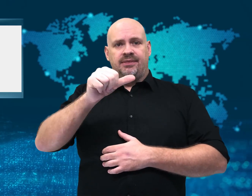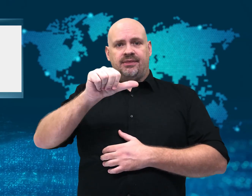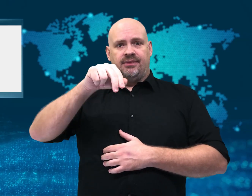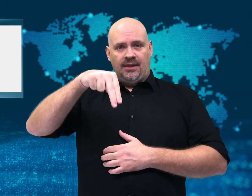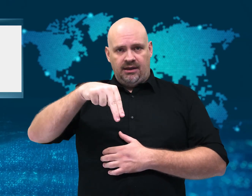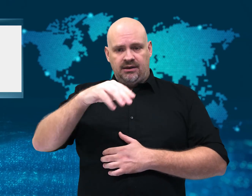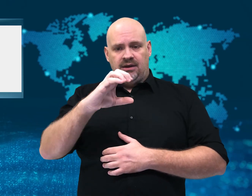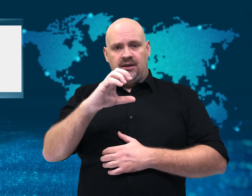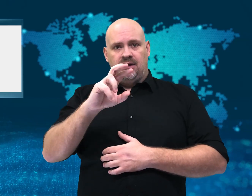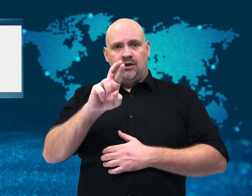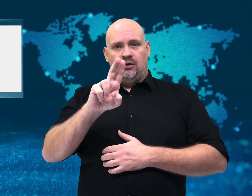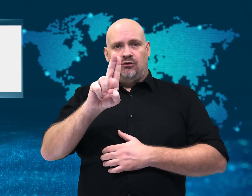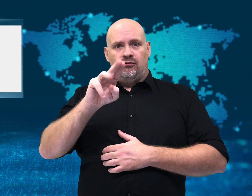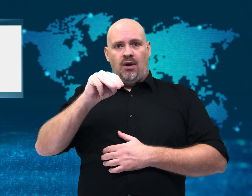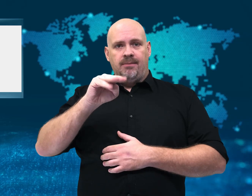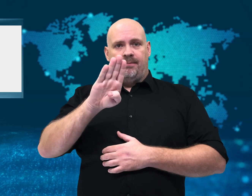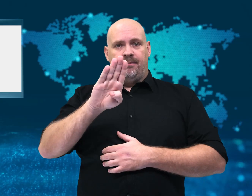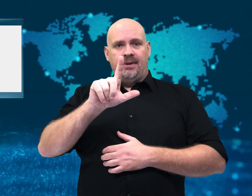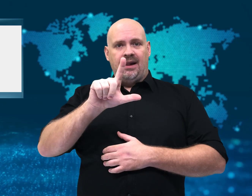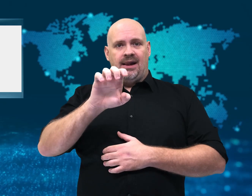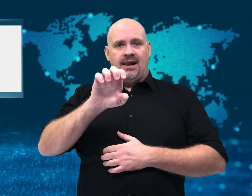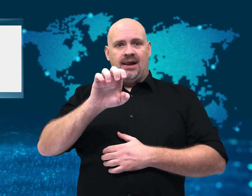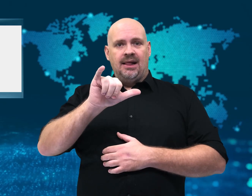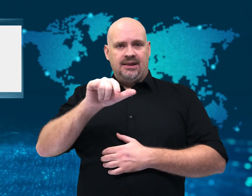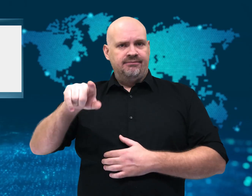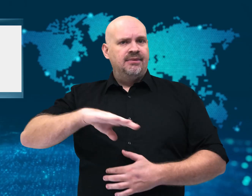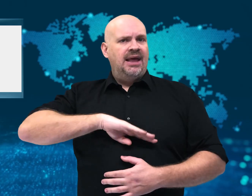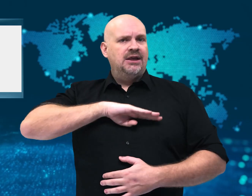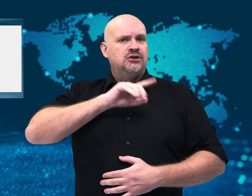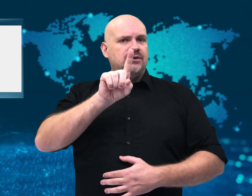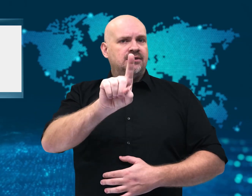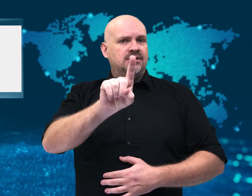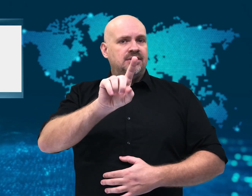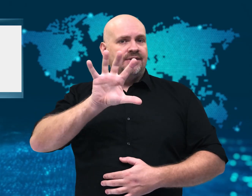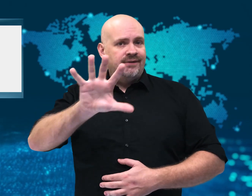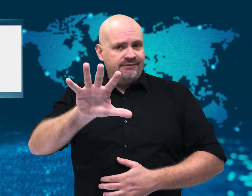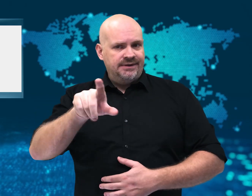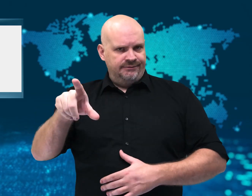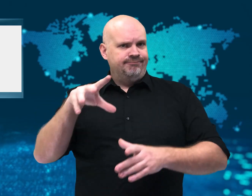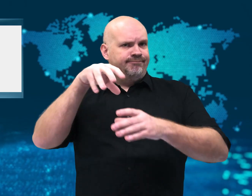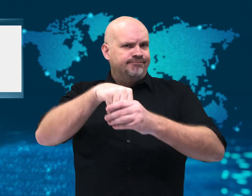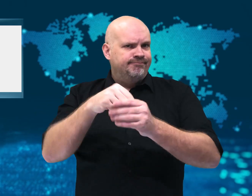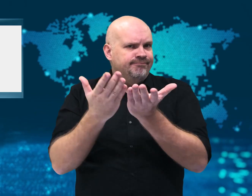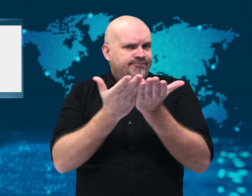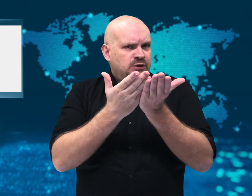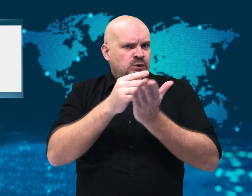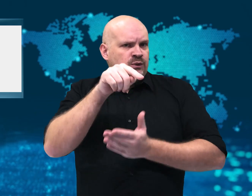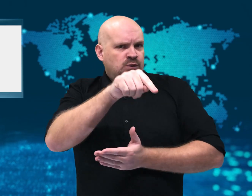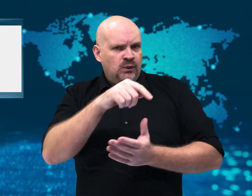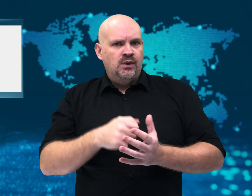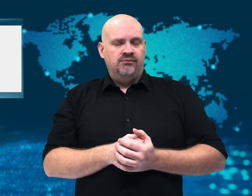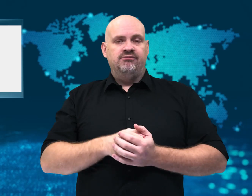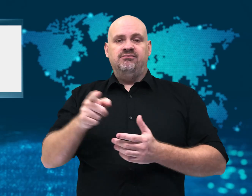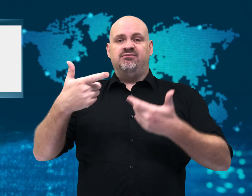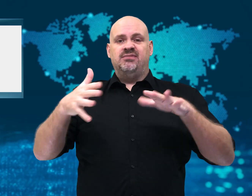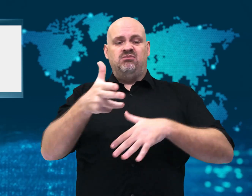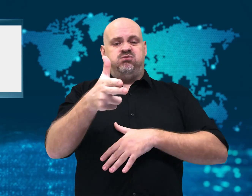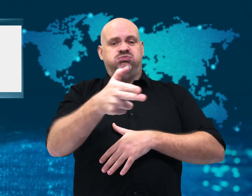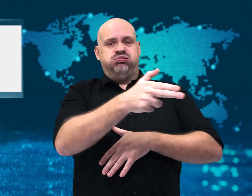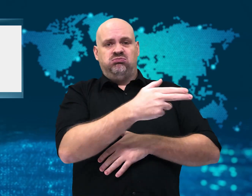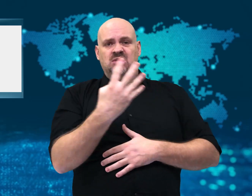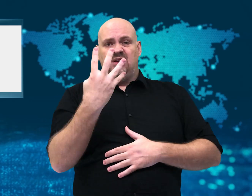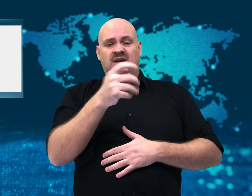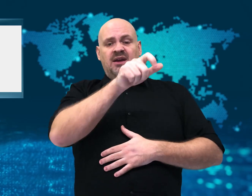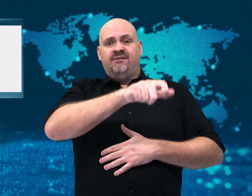Last Tuesday, a 15-year-old high school sophomore, Ethan Crumbley,